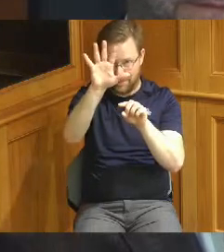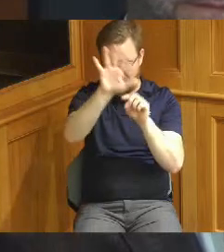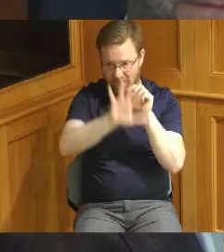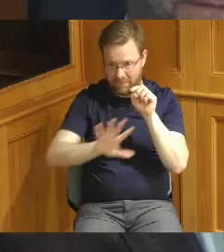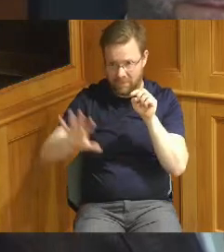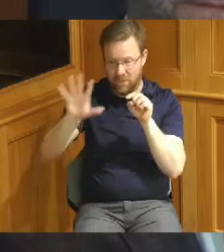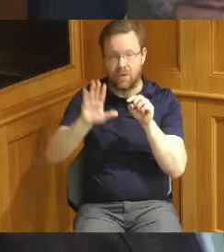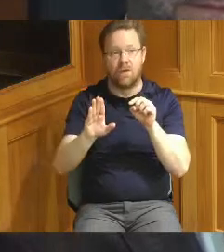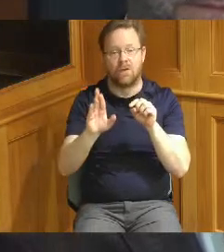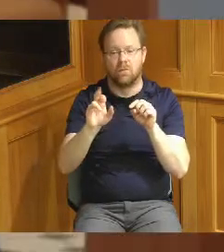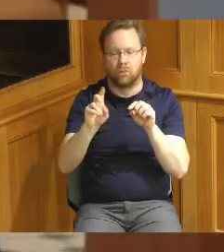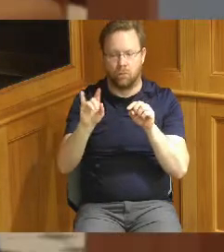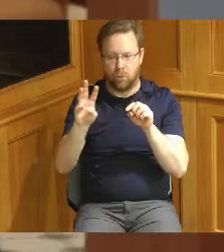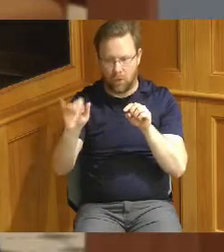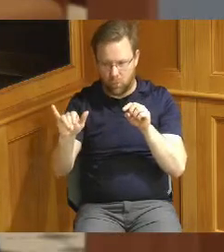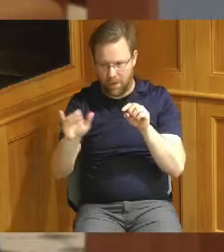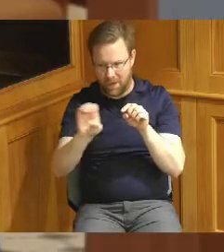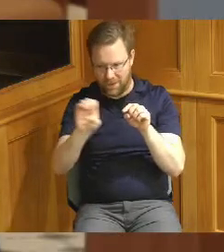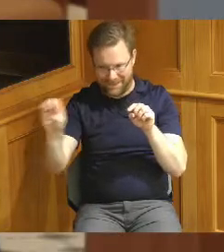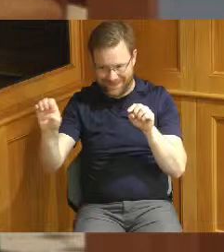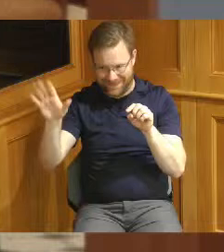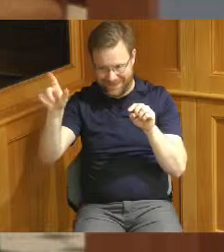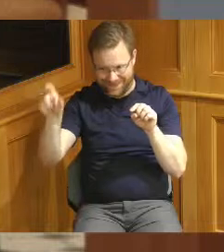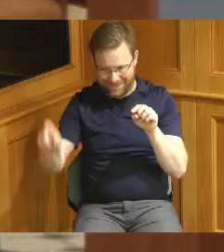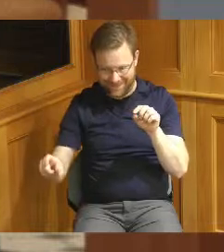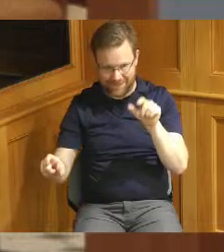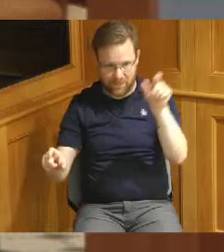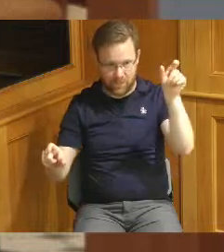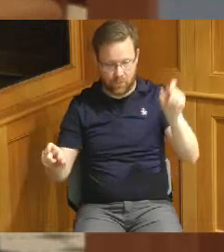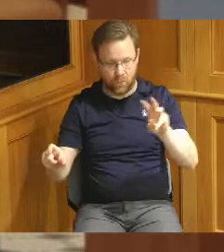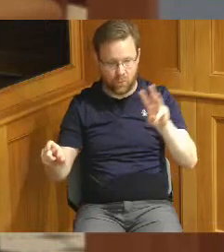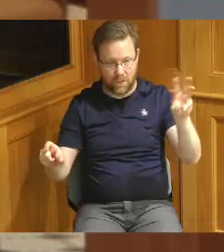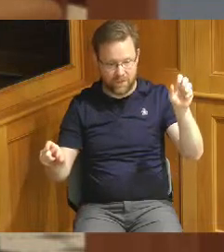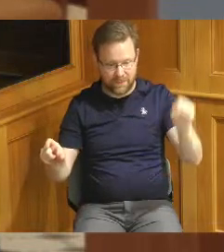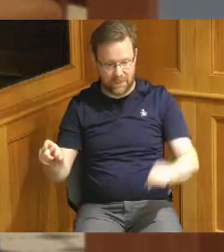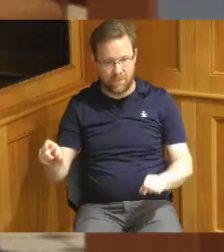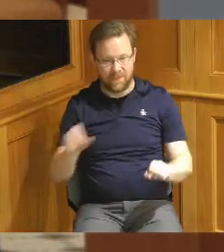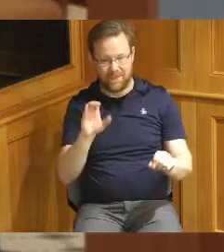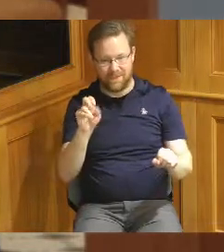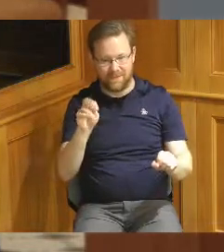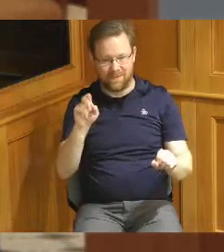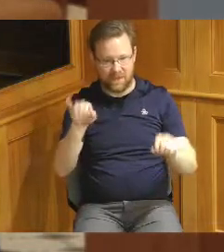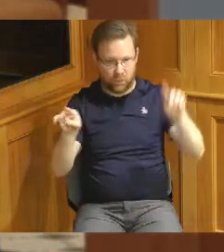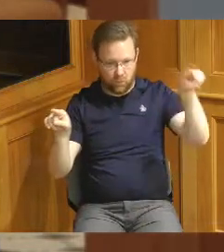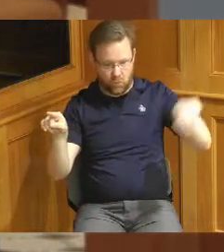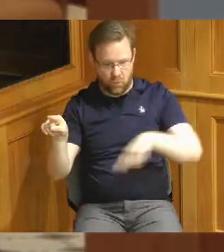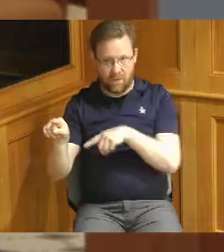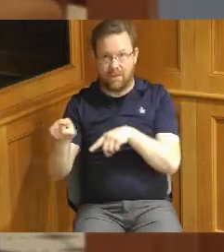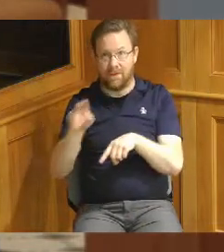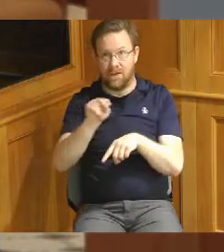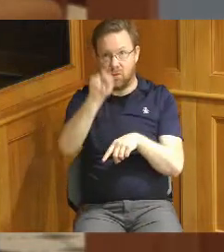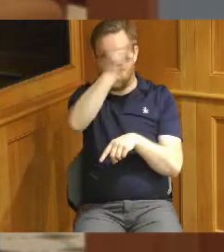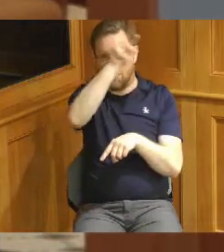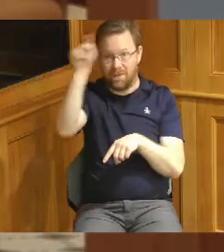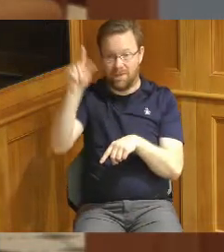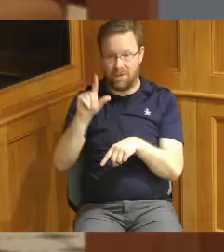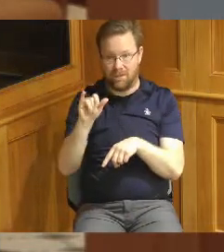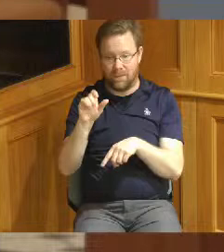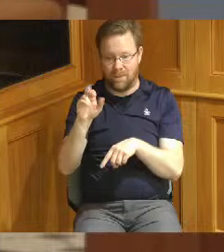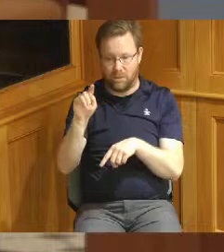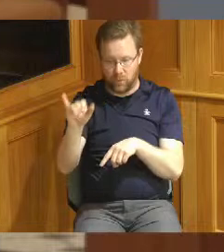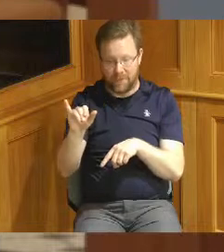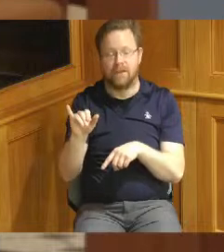contract between the Office of Reentry and Radio 1 for radio advertising item 15 is resolution p07-24